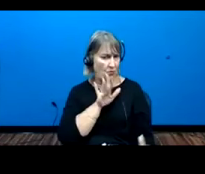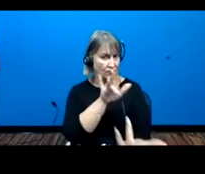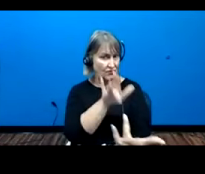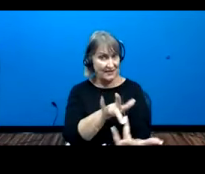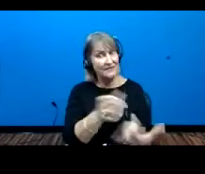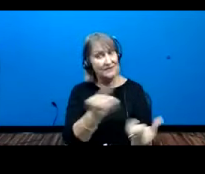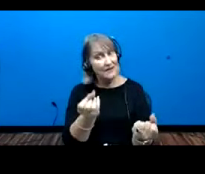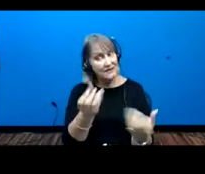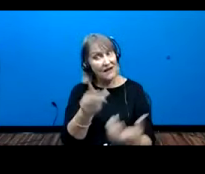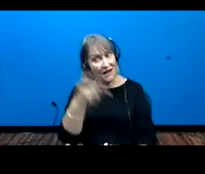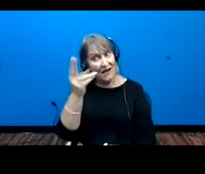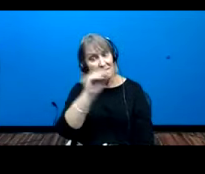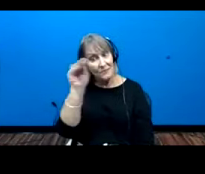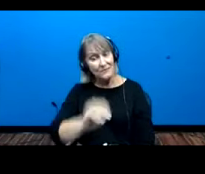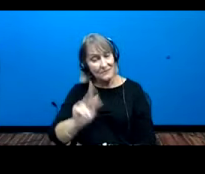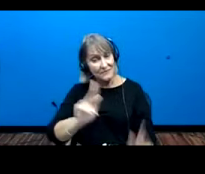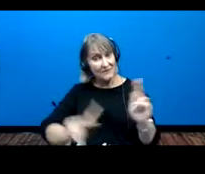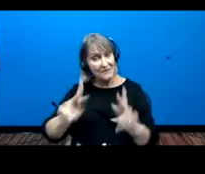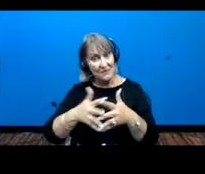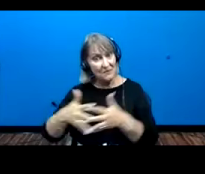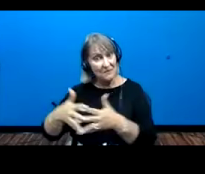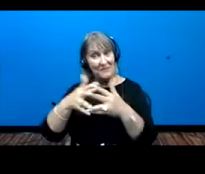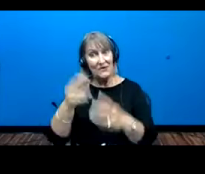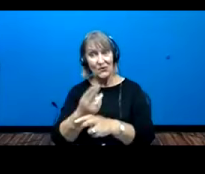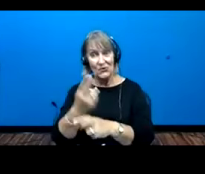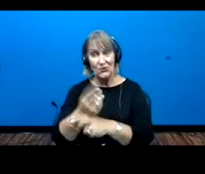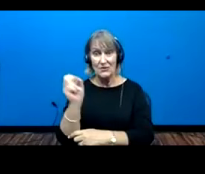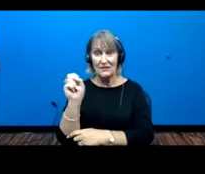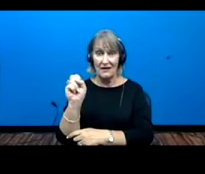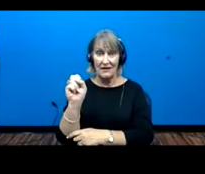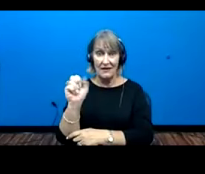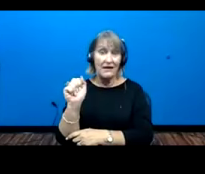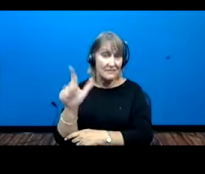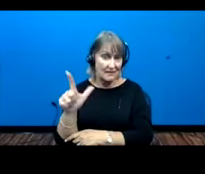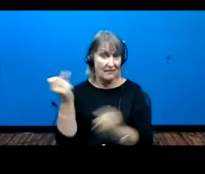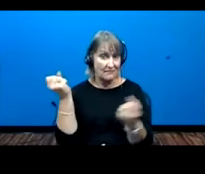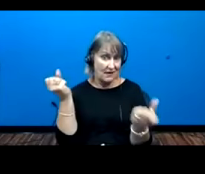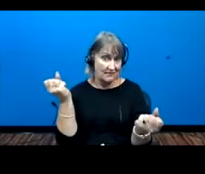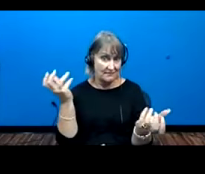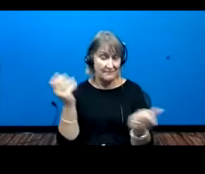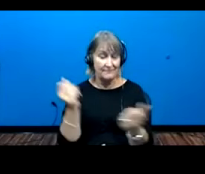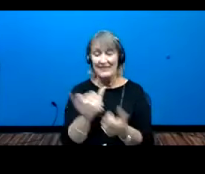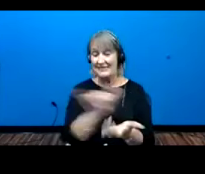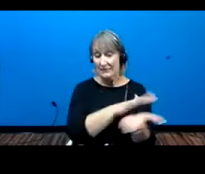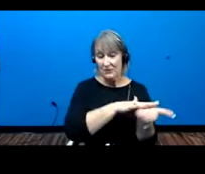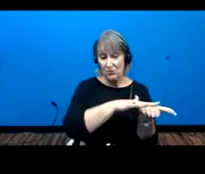who use ASL and we want to make sure just like them, our braille community, braille users,